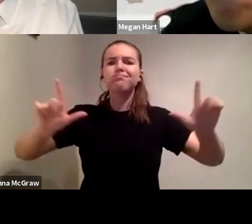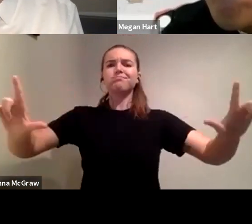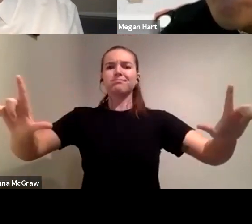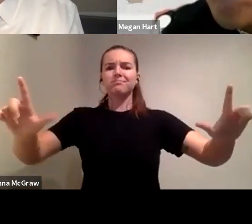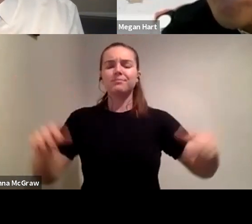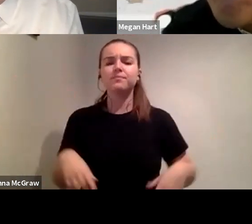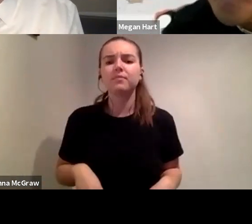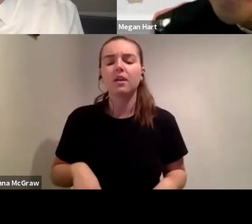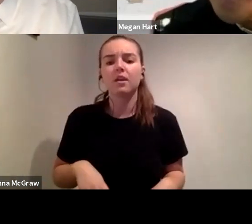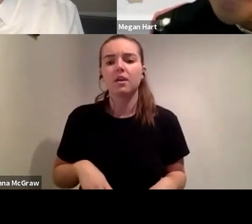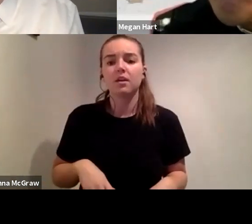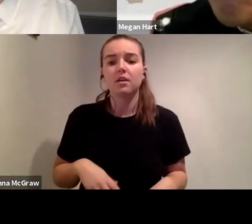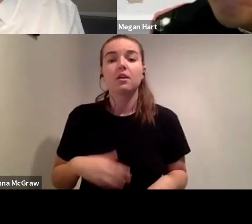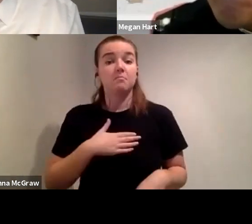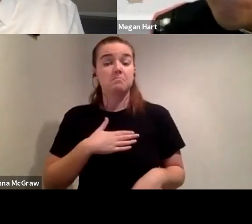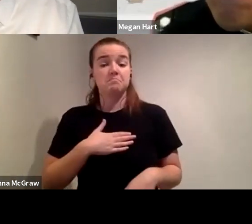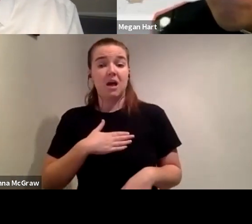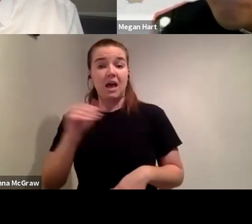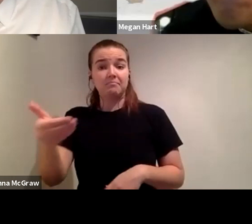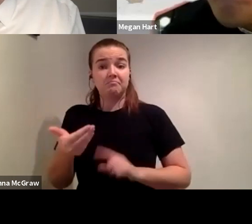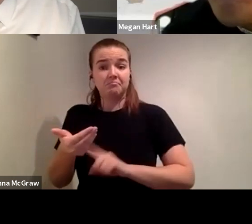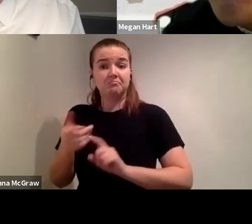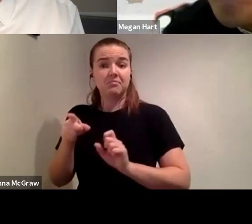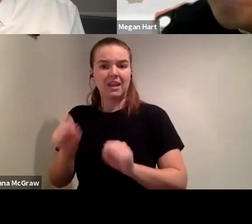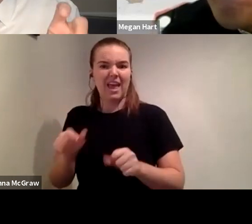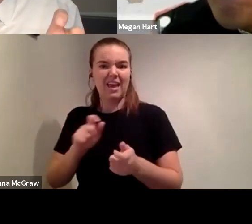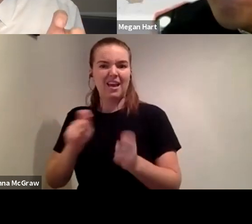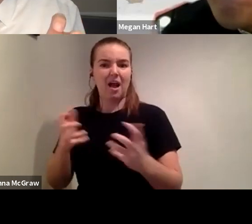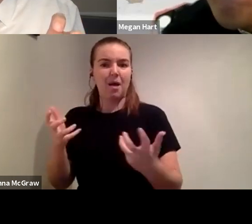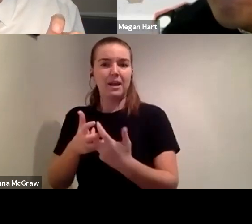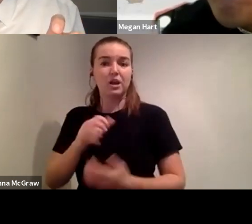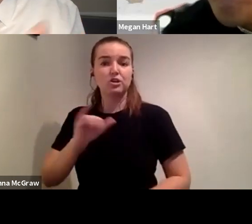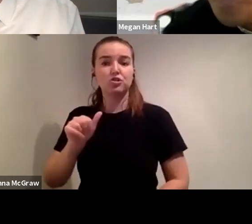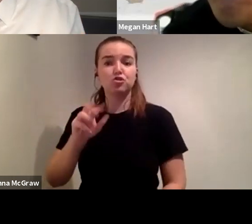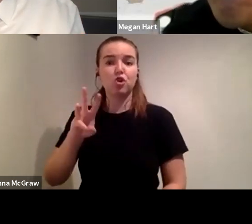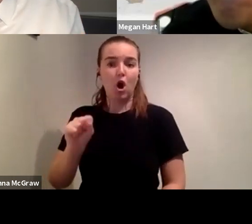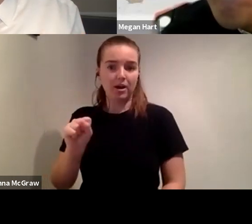A larger monitor.